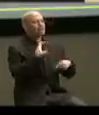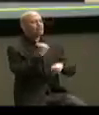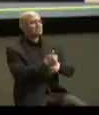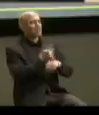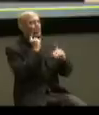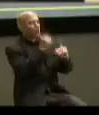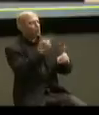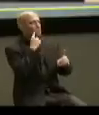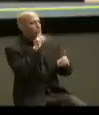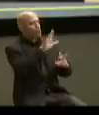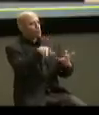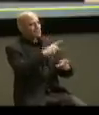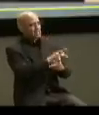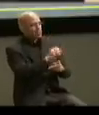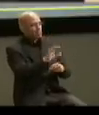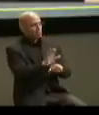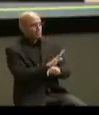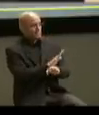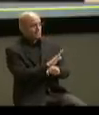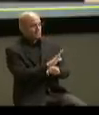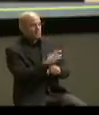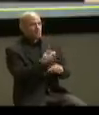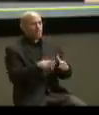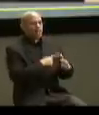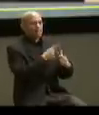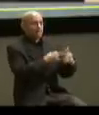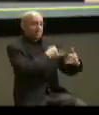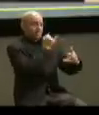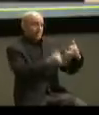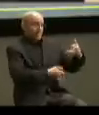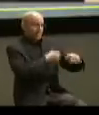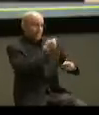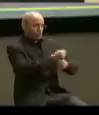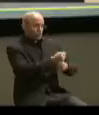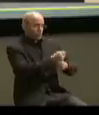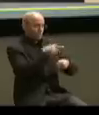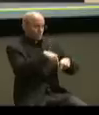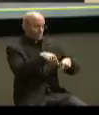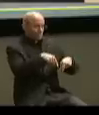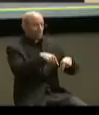FOR YOUR TYPE OF BUSINESS AND THEN THE LAST YEAR OF THIS